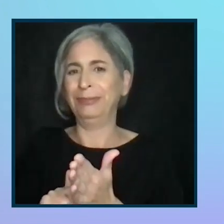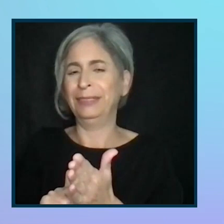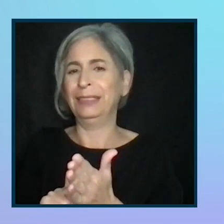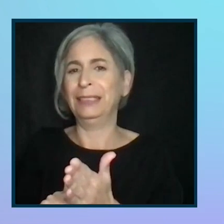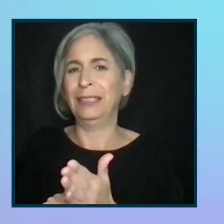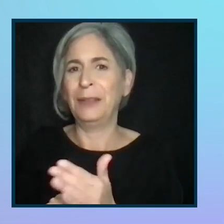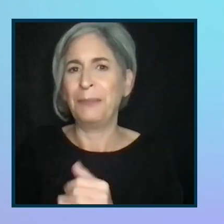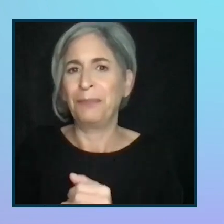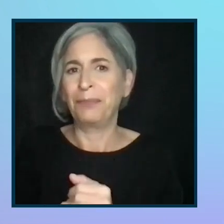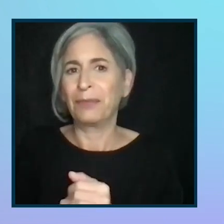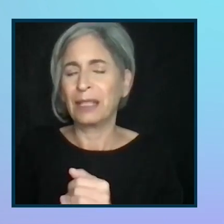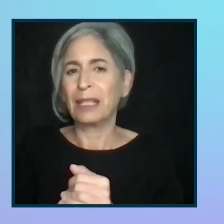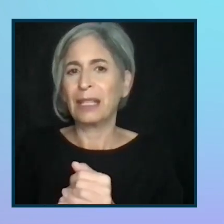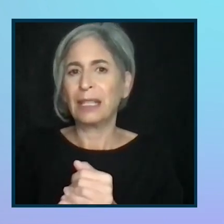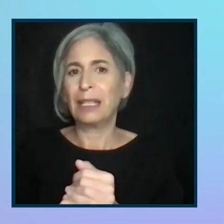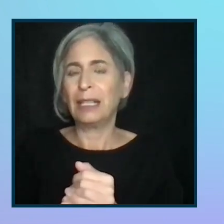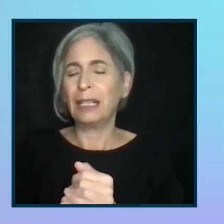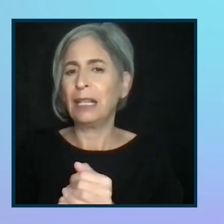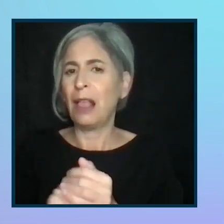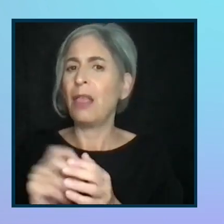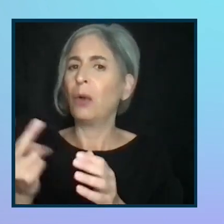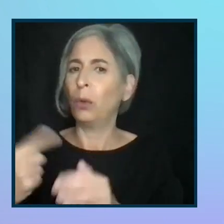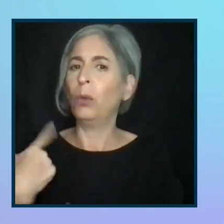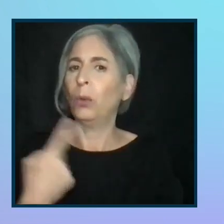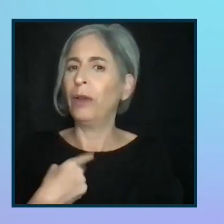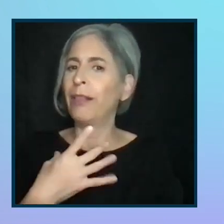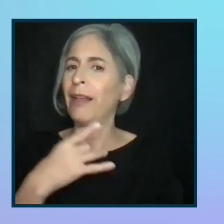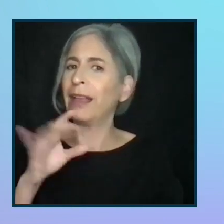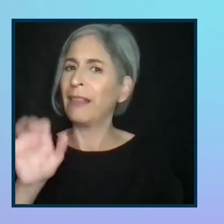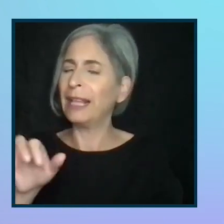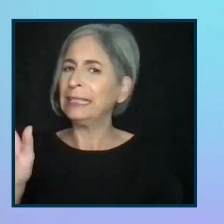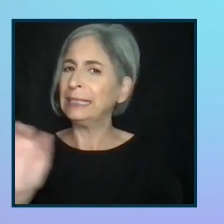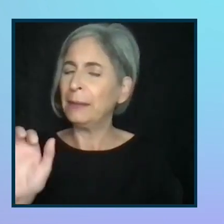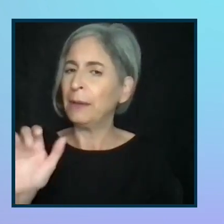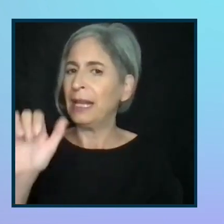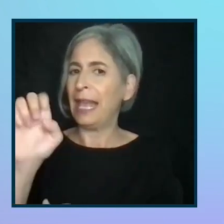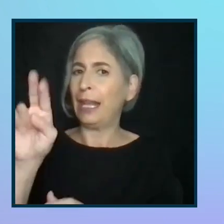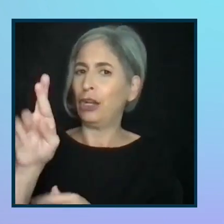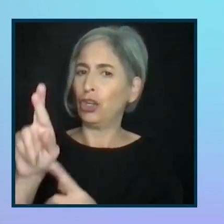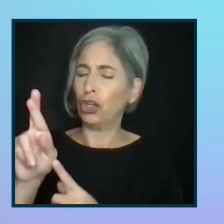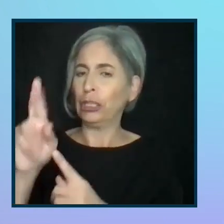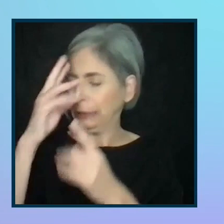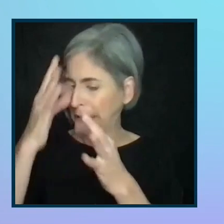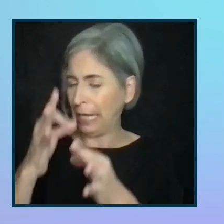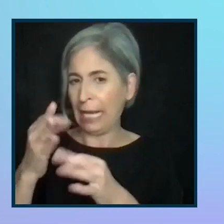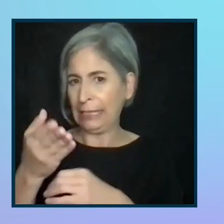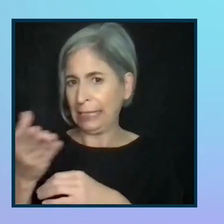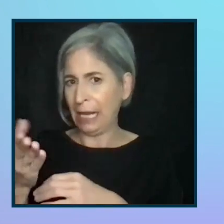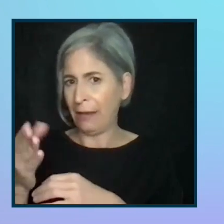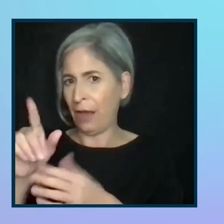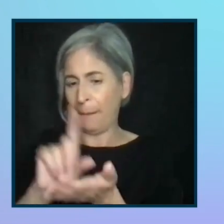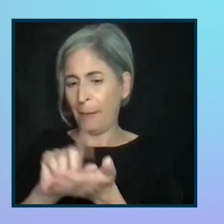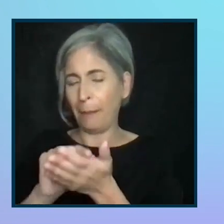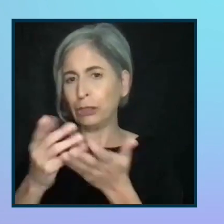And pretty much we like that in the sense that our editor gets to decide stuff and our publisher gets to decide stuff.